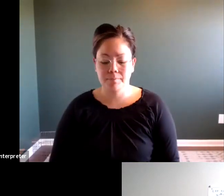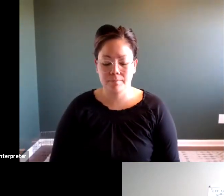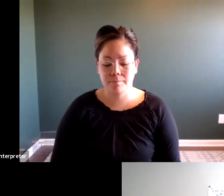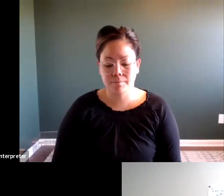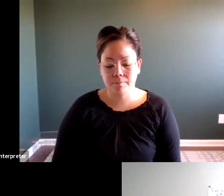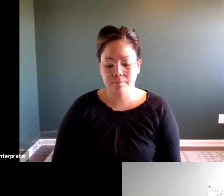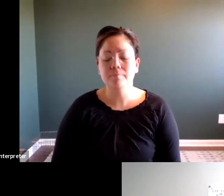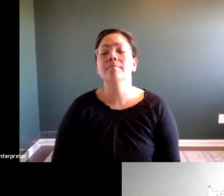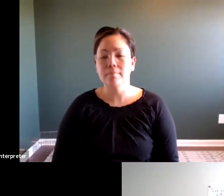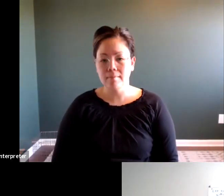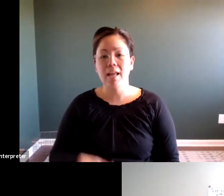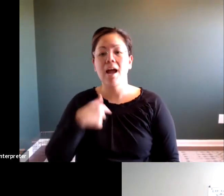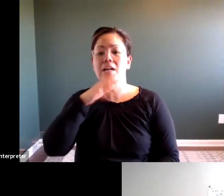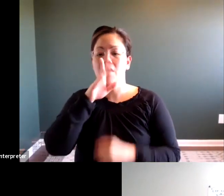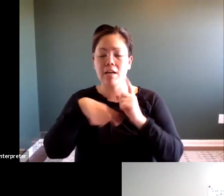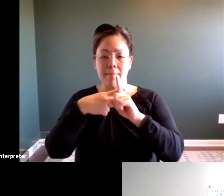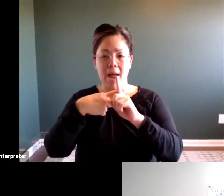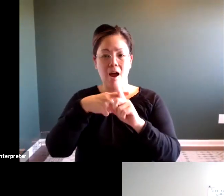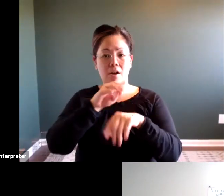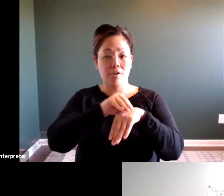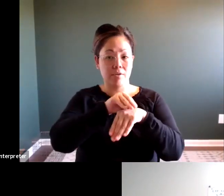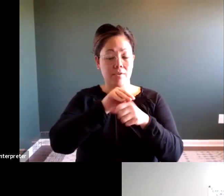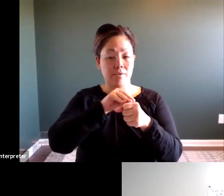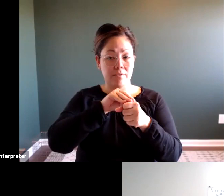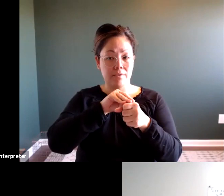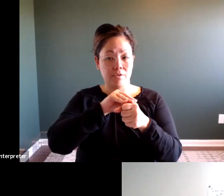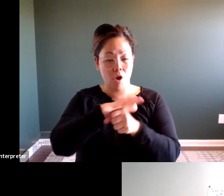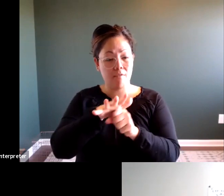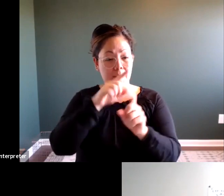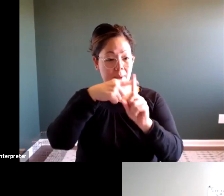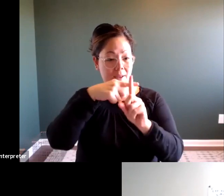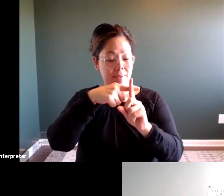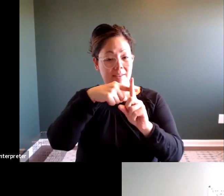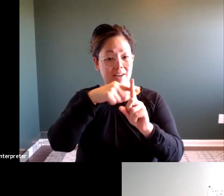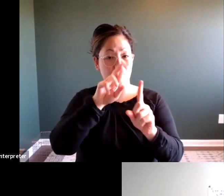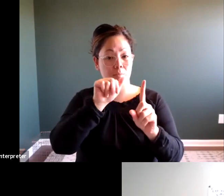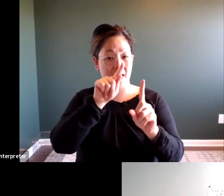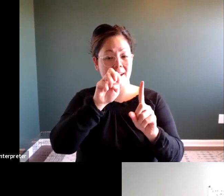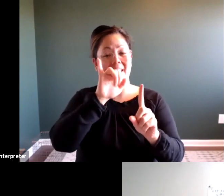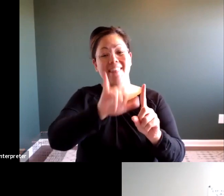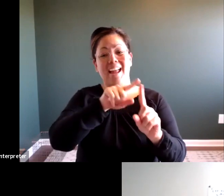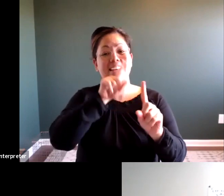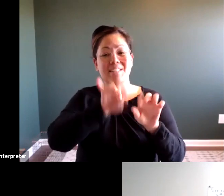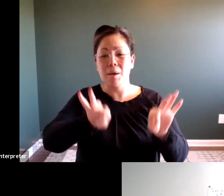I talked about the positivity rate being an important statistic, 'cause it really tells us of all people who are reaching, looking out to get testing,